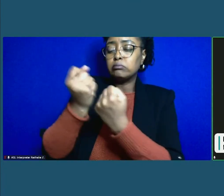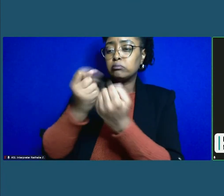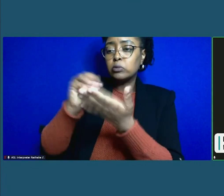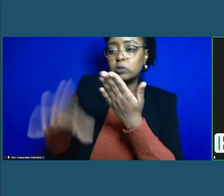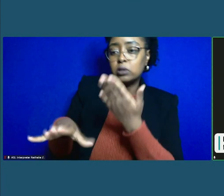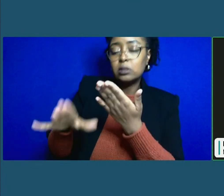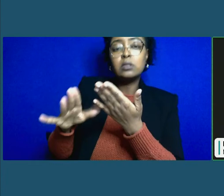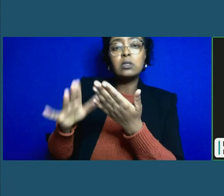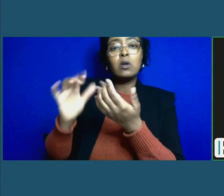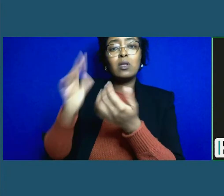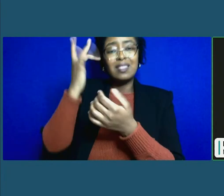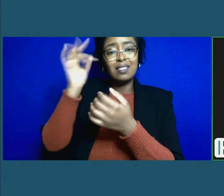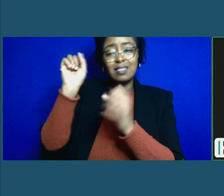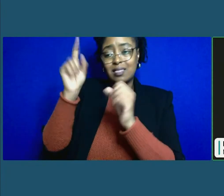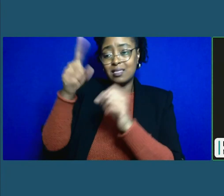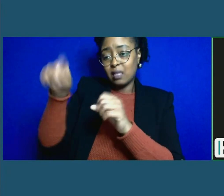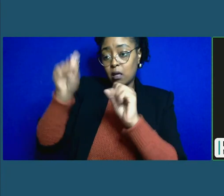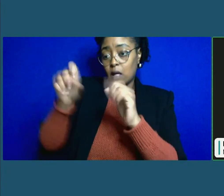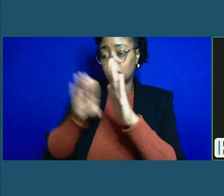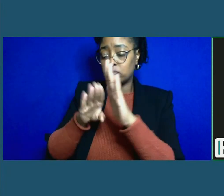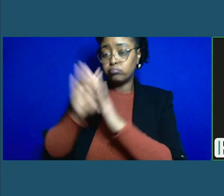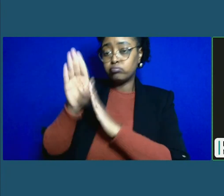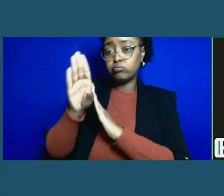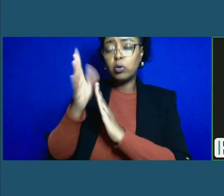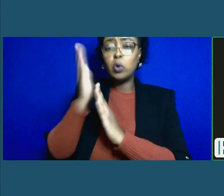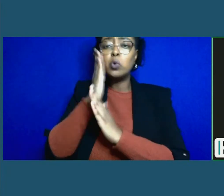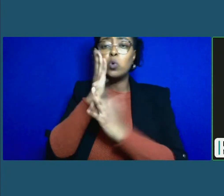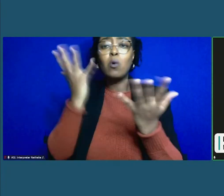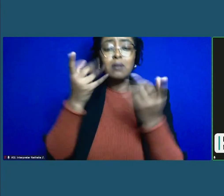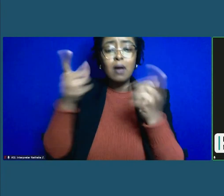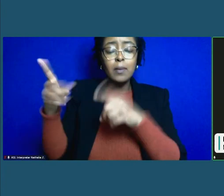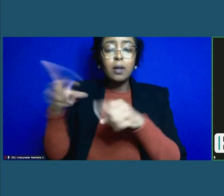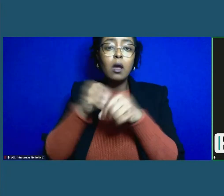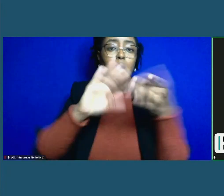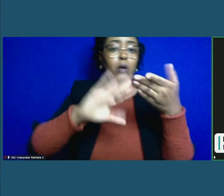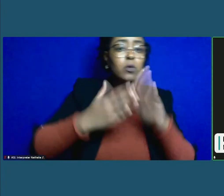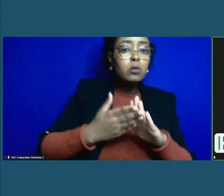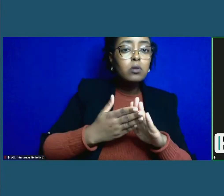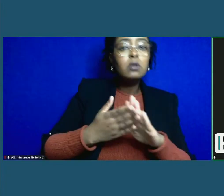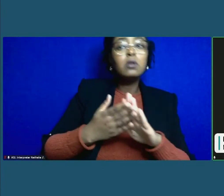students up so that they can be astute to being knowledgeable